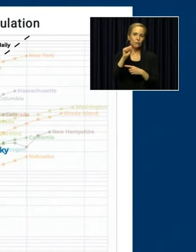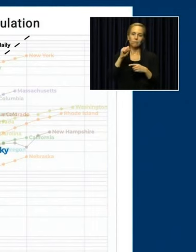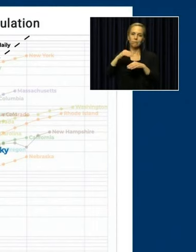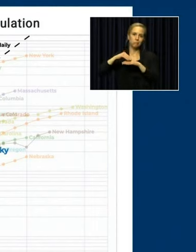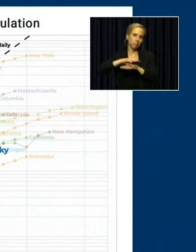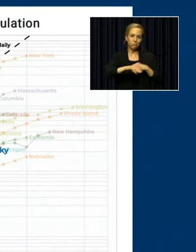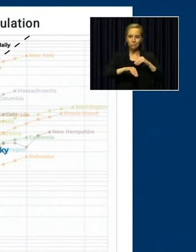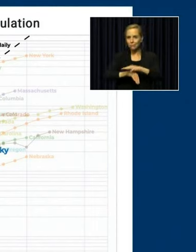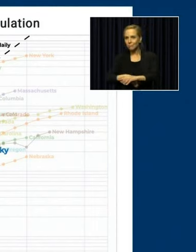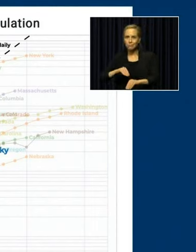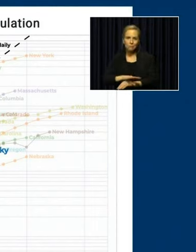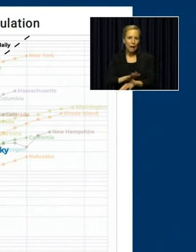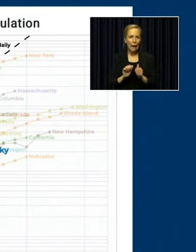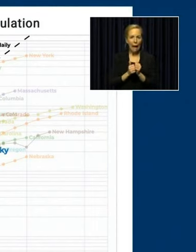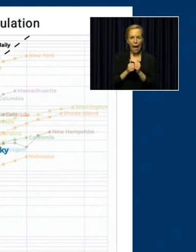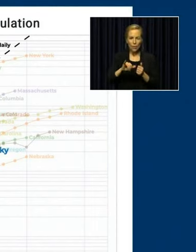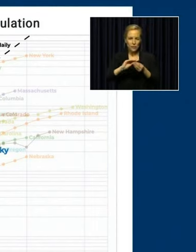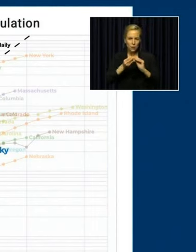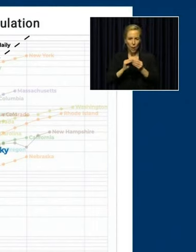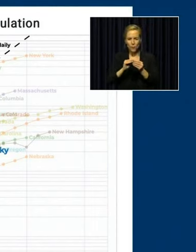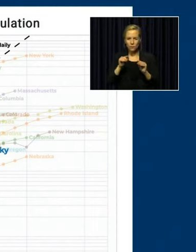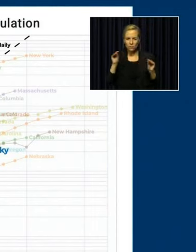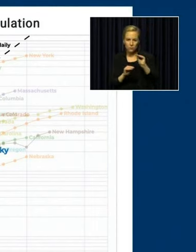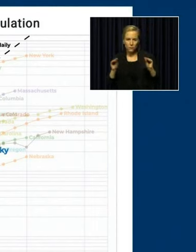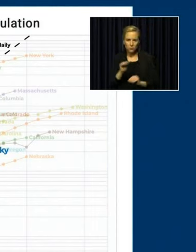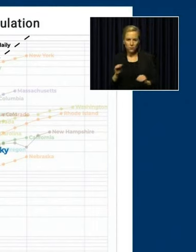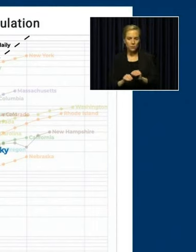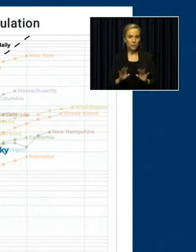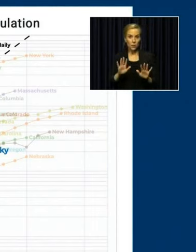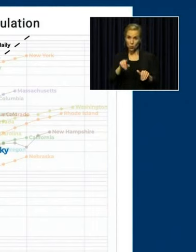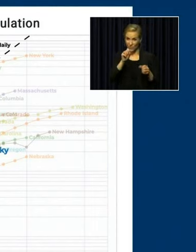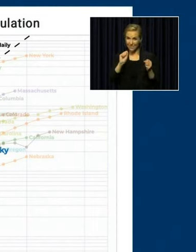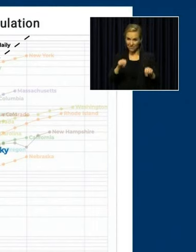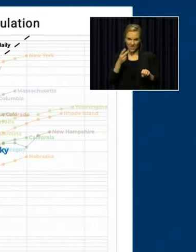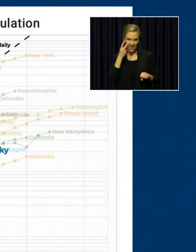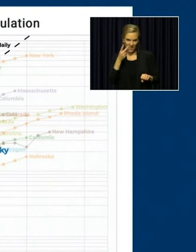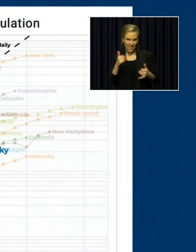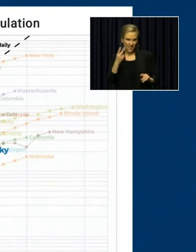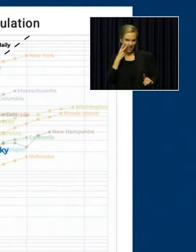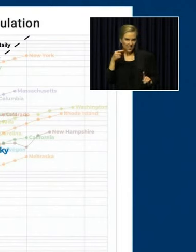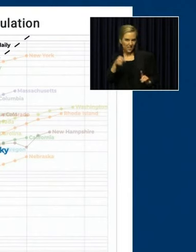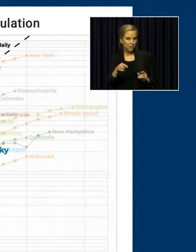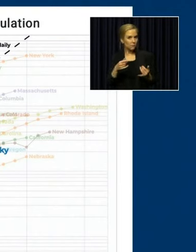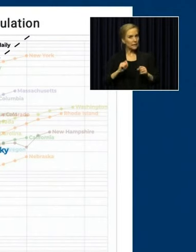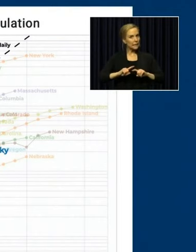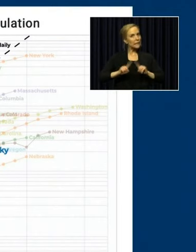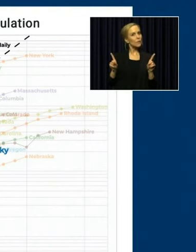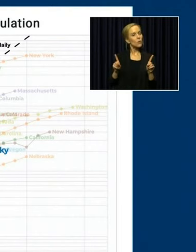STOPPED DOING ALL THE GOOD STUFF WE'RE DOING. SO NEW YORK AND NEW JERSEY OBVIOUSLY ARE VERY DENSELY